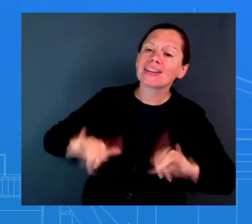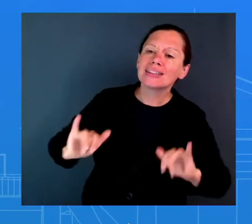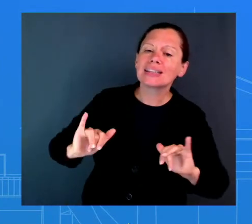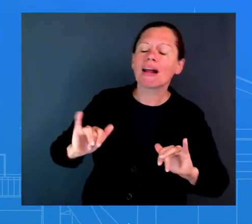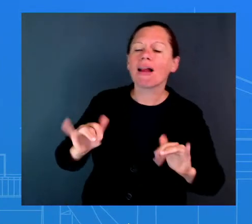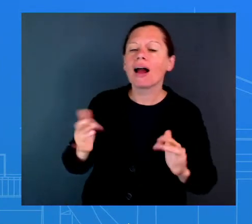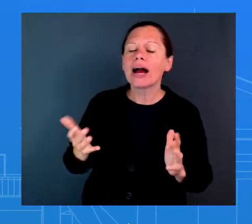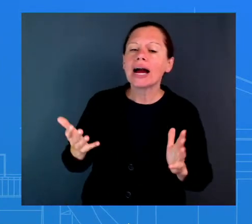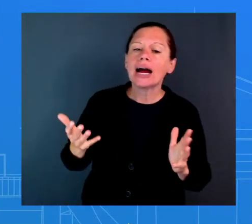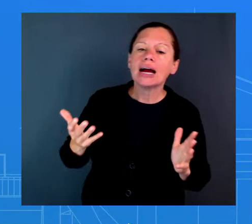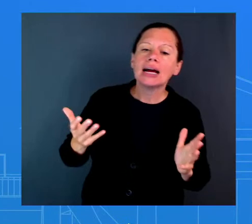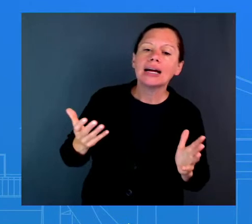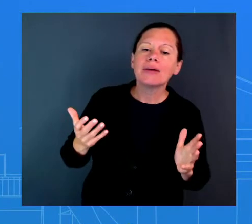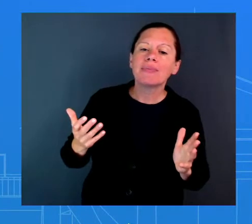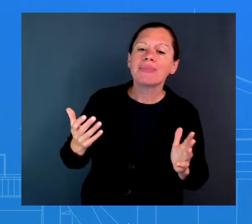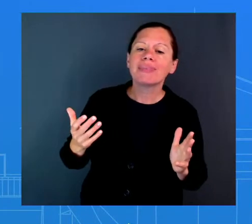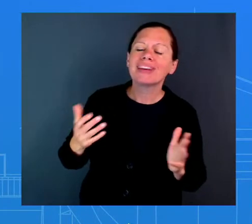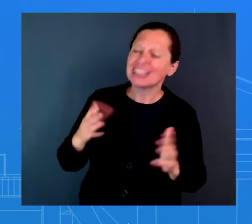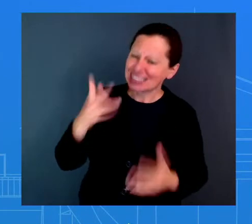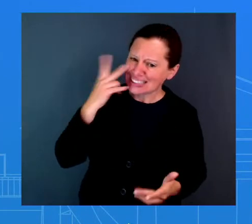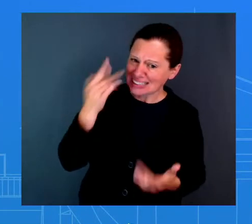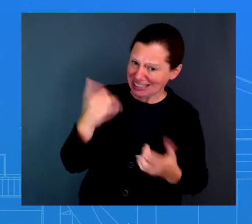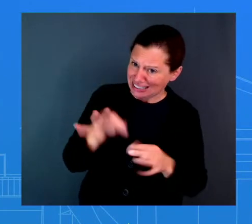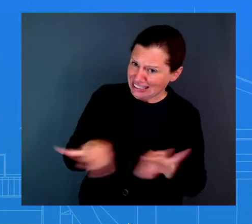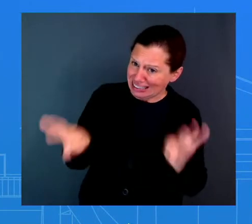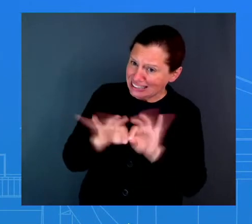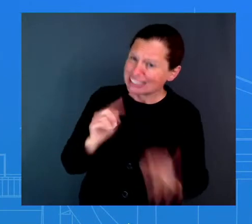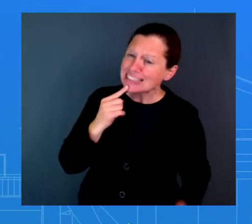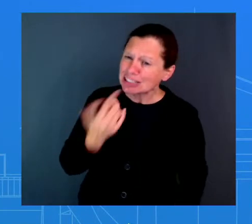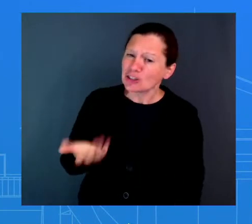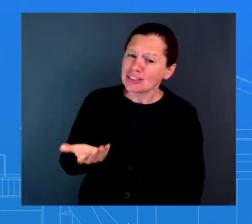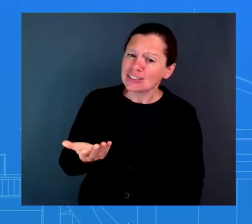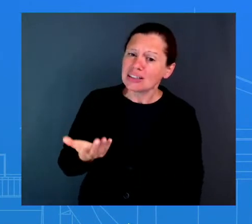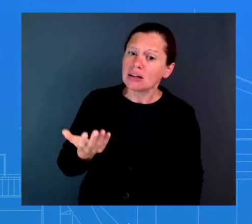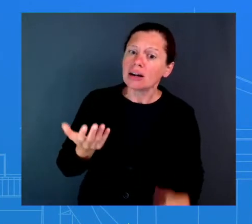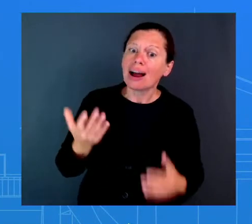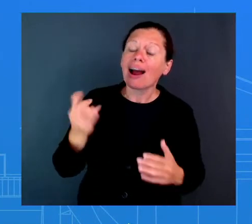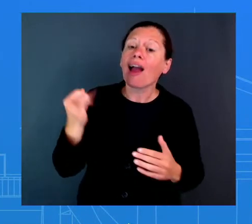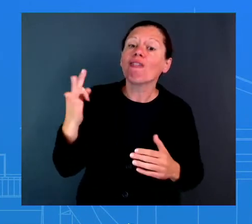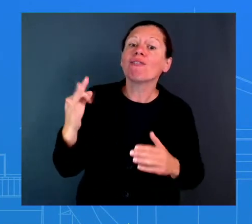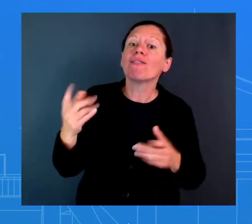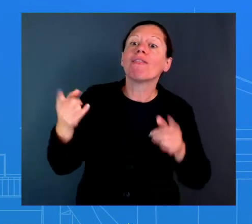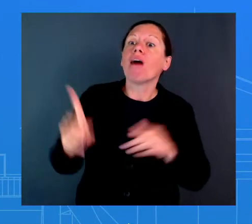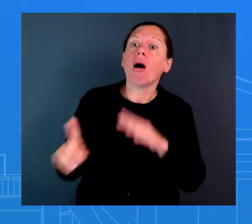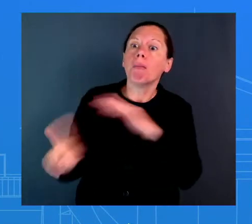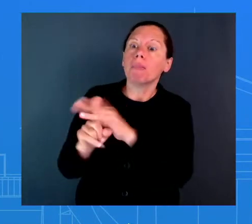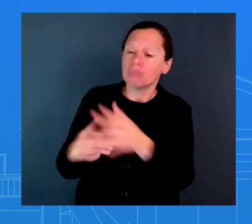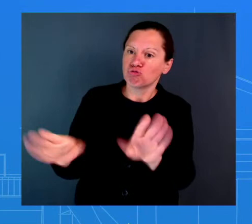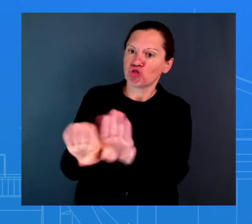the impact would be if there is a shutdown? You know, in the past, these things have been resolved in a few days.